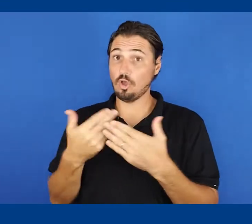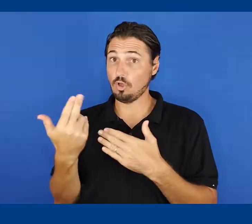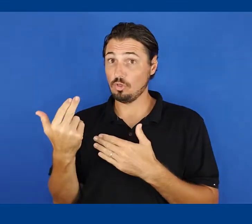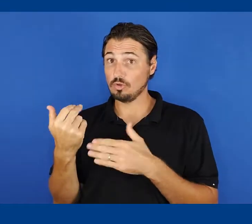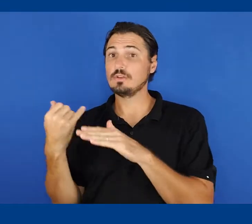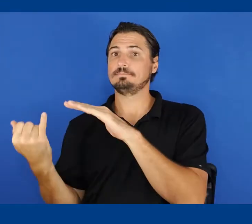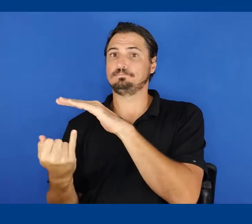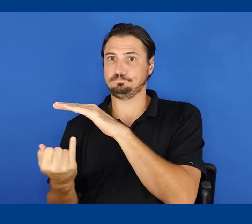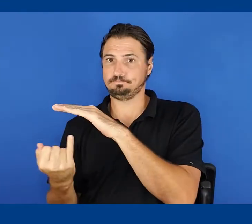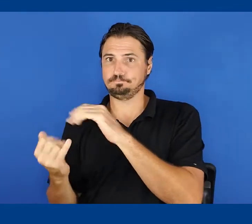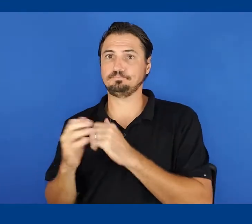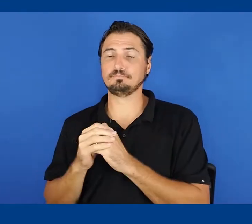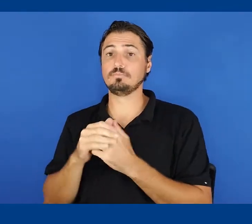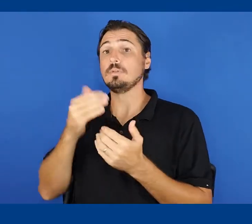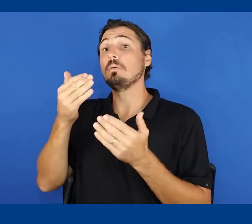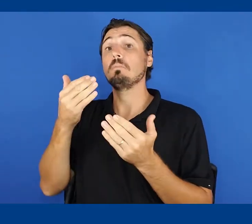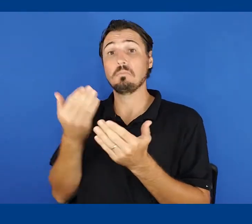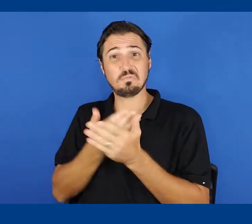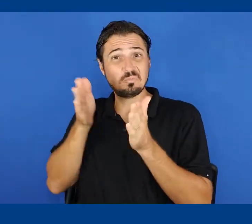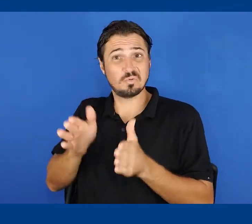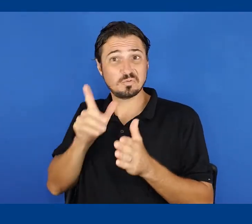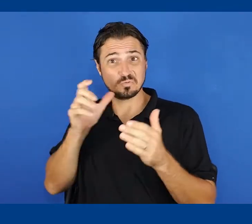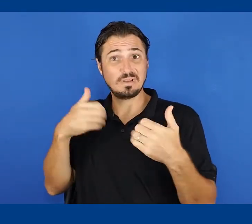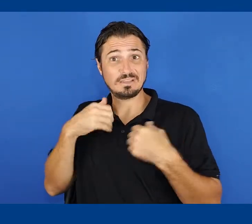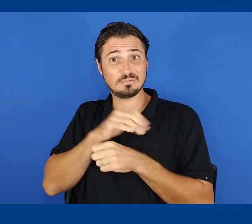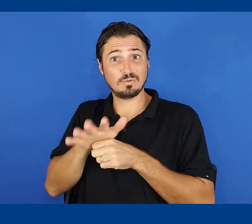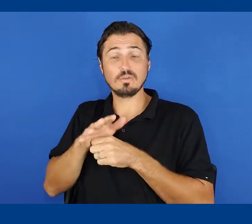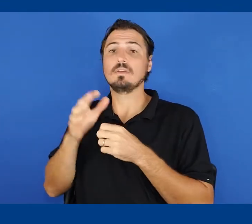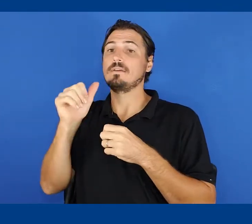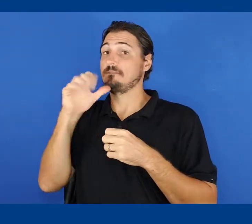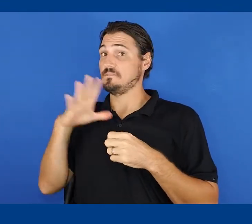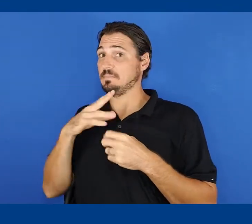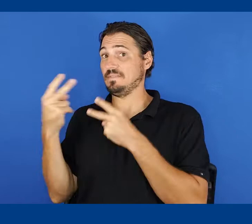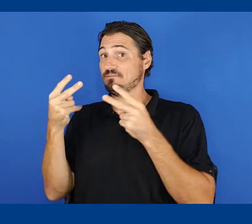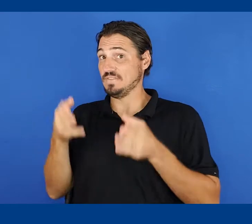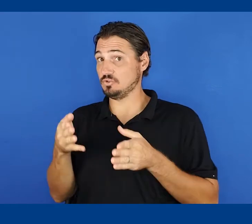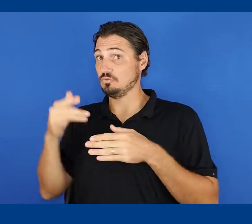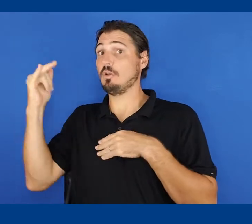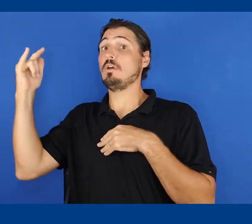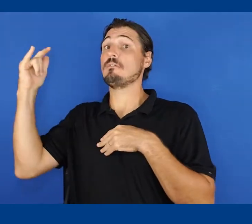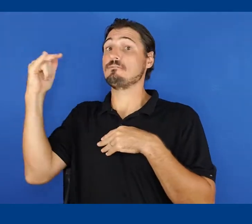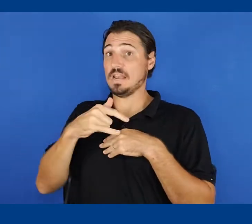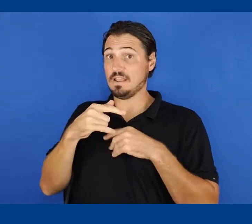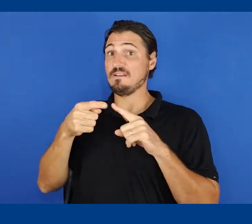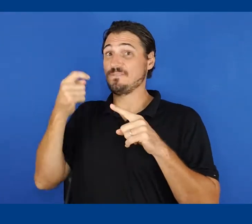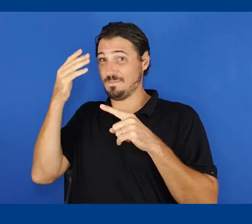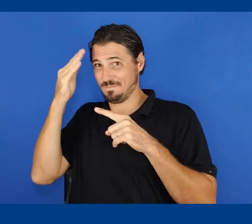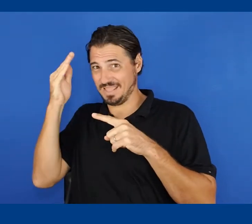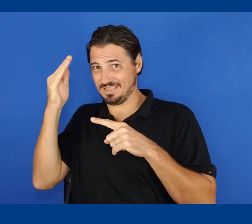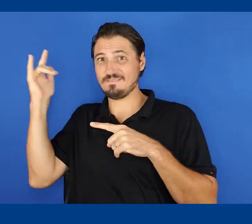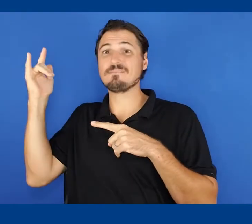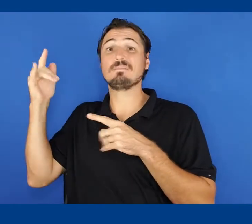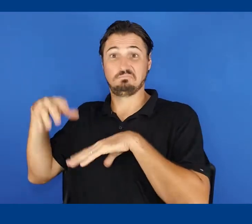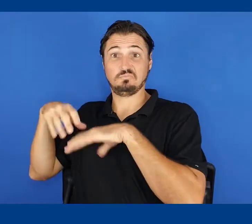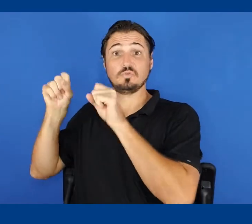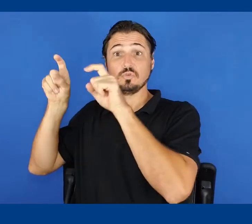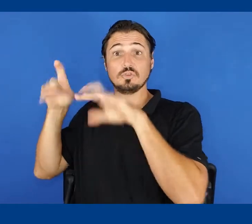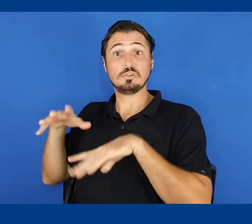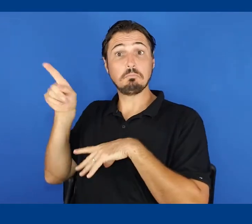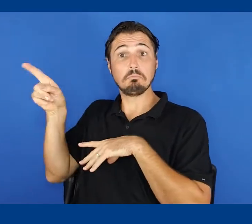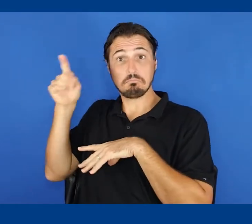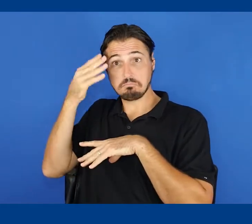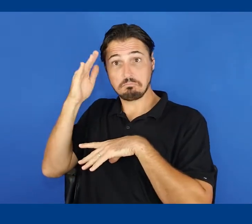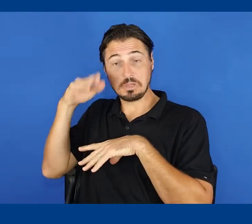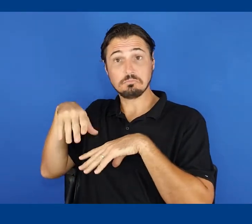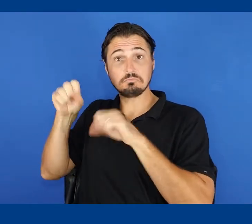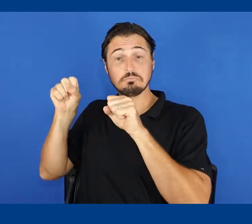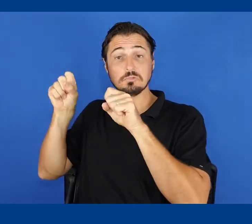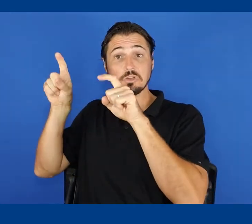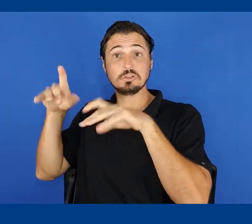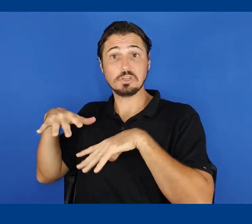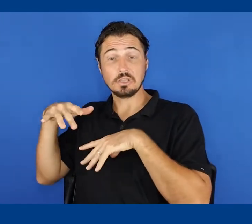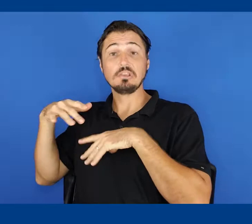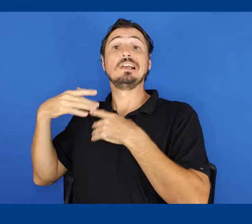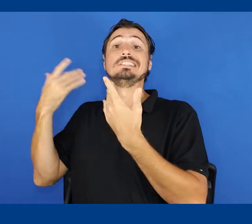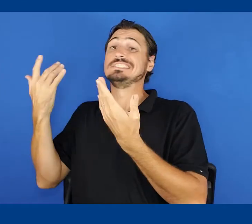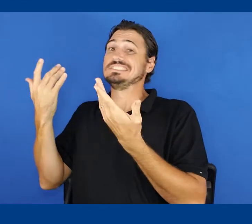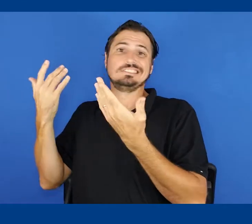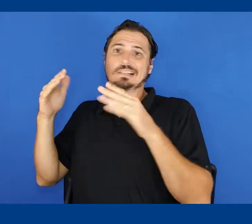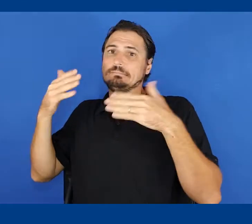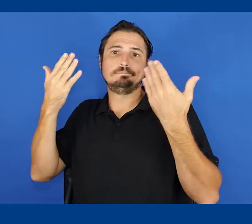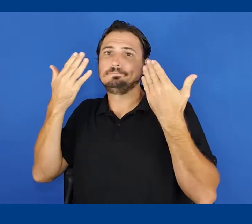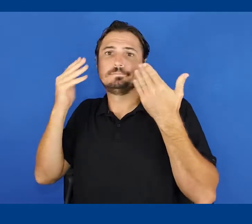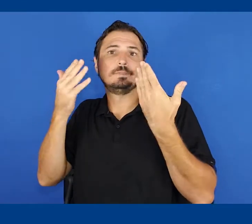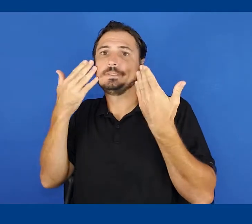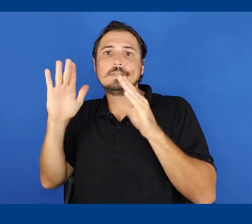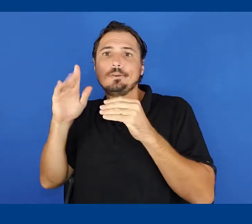Our new case is a female visitor who traveled to Kaua‘i from the mainland. She took a pre-travel test as part of the state’s pre-travel testing program, but did not receive her positive test result